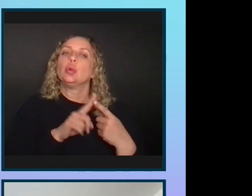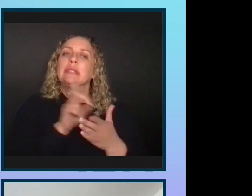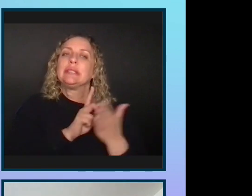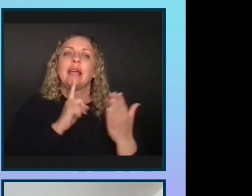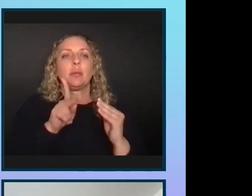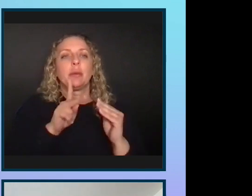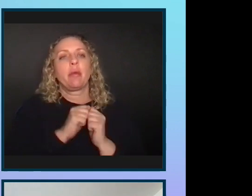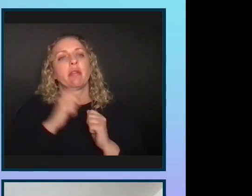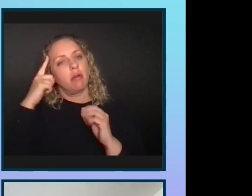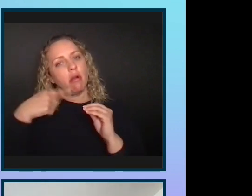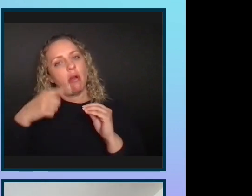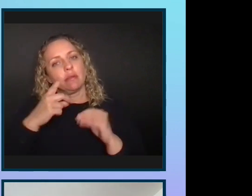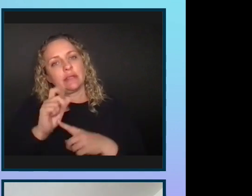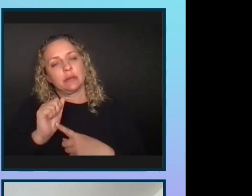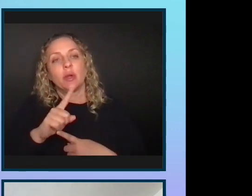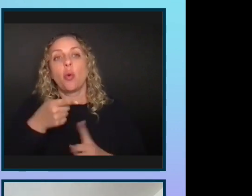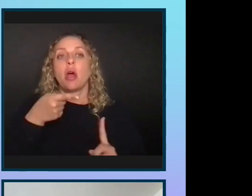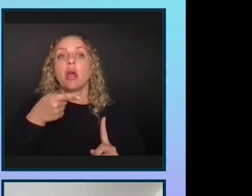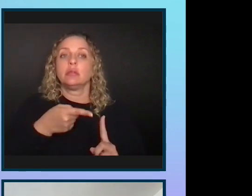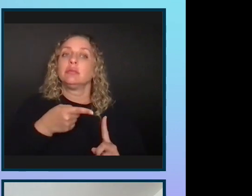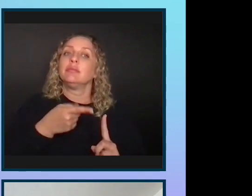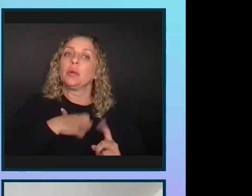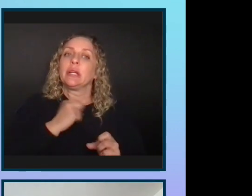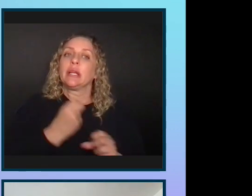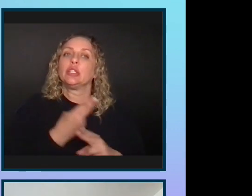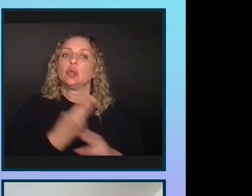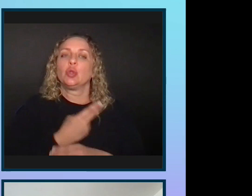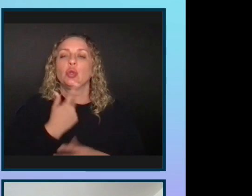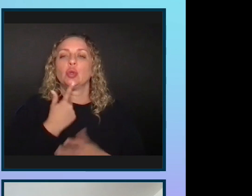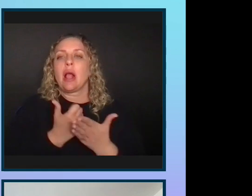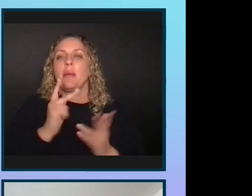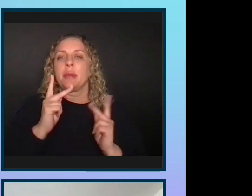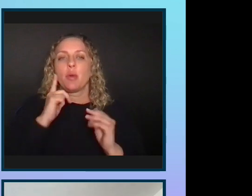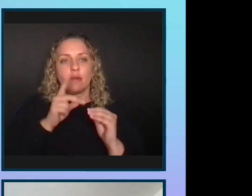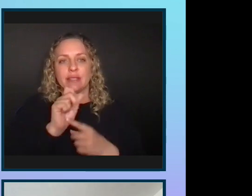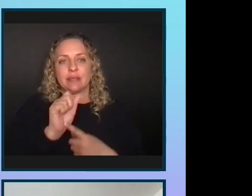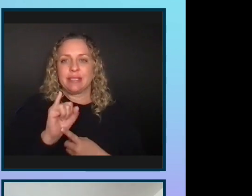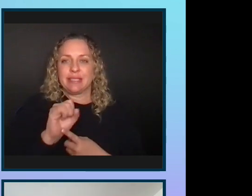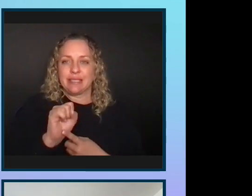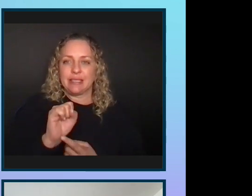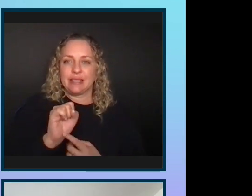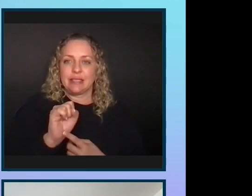One aspect of language that we can use to help people with cognitive disabilities is descriptive page titles.